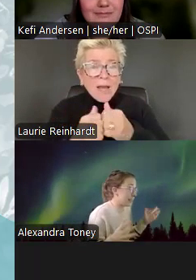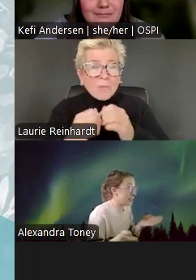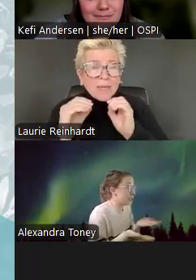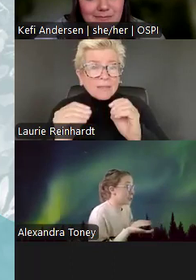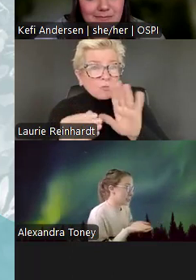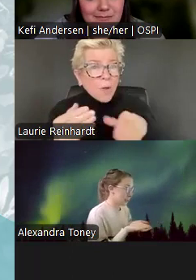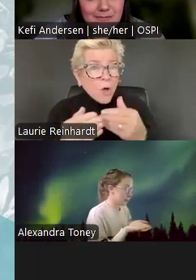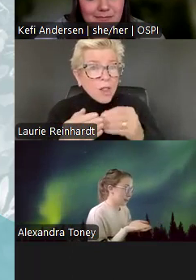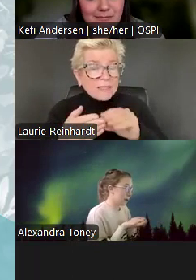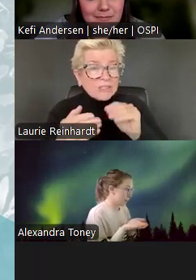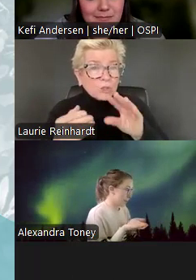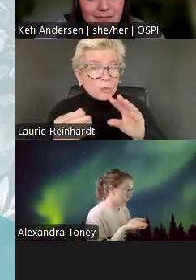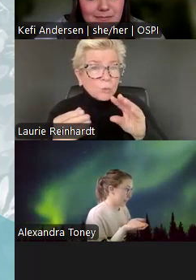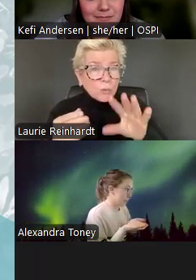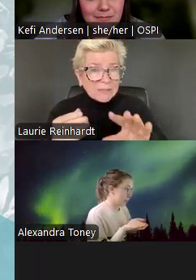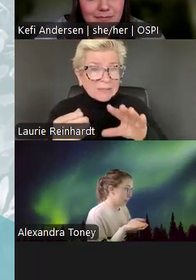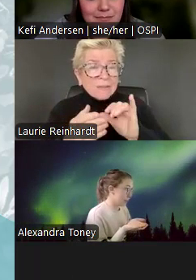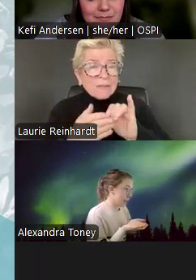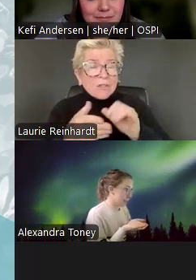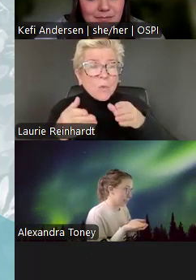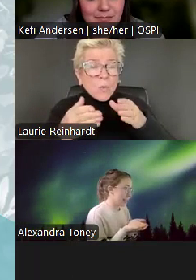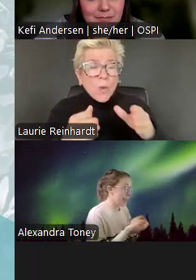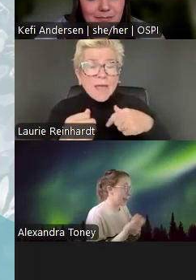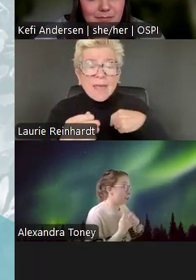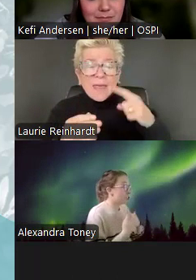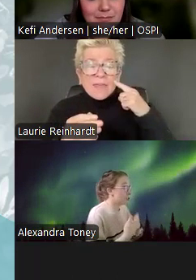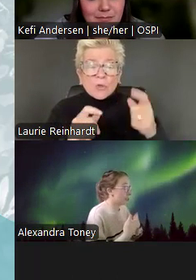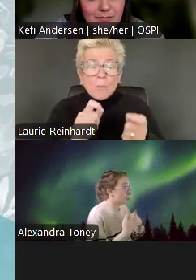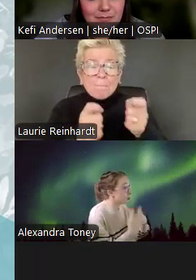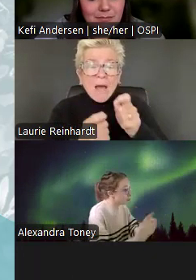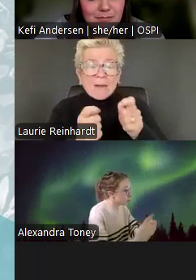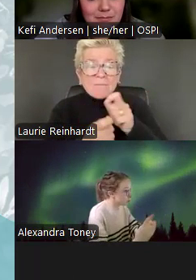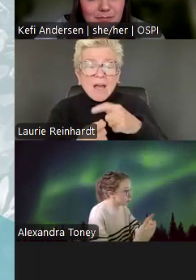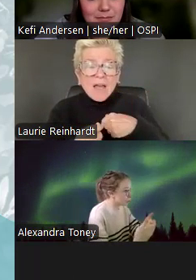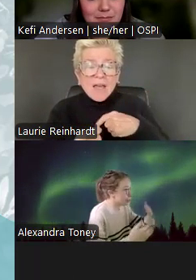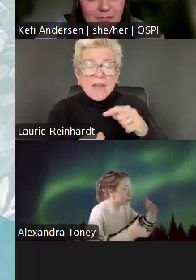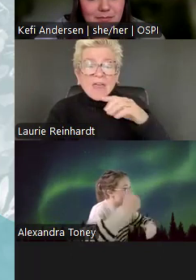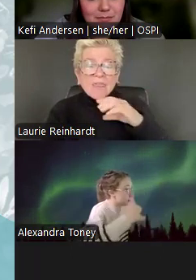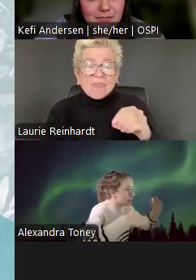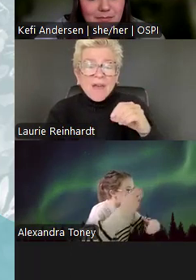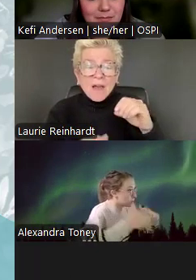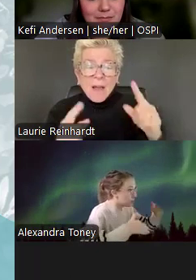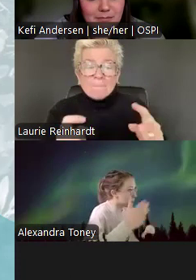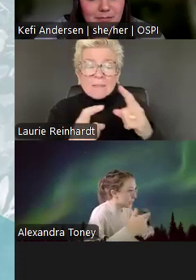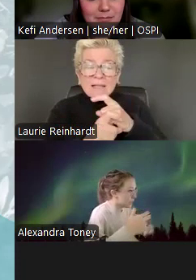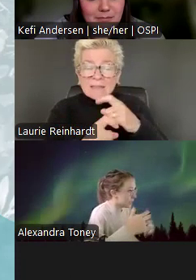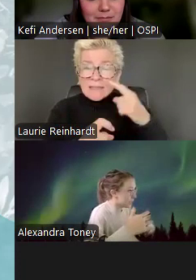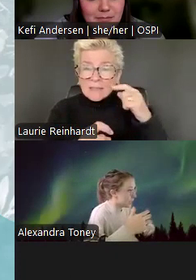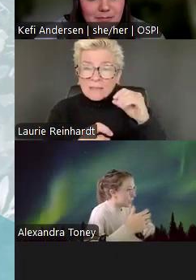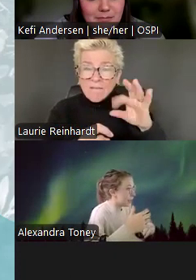that is conducive to modifying the depth, breadth and complexity and having students approaching those learning standards at different levels of complexity,